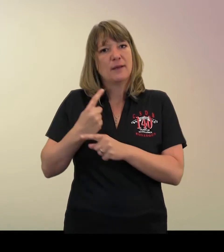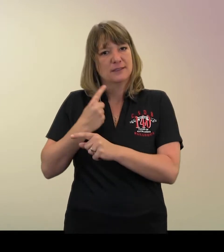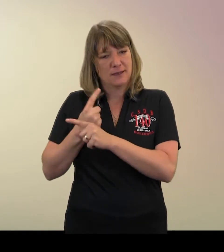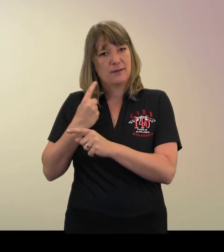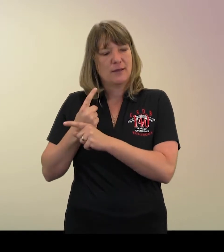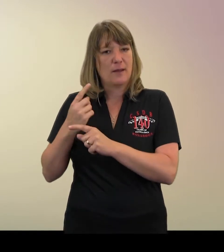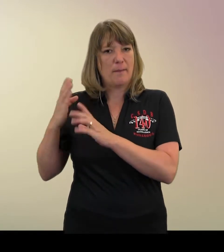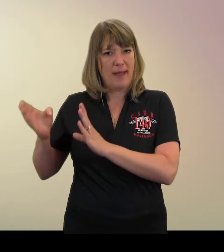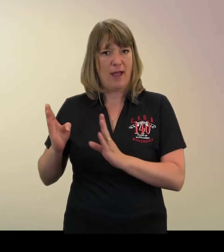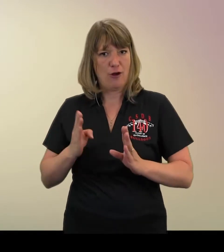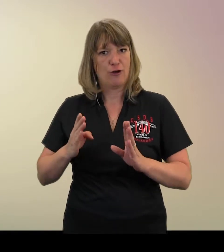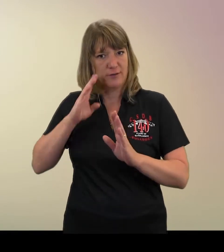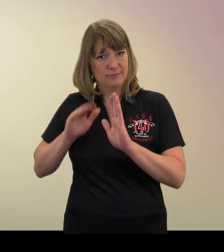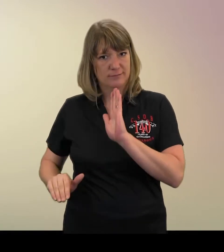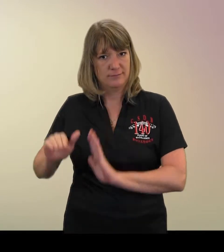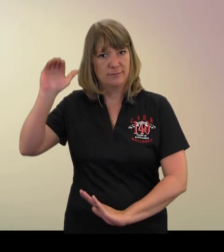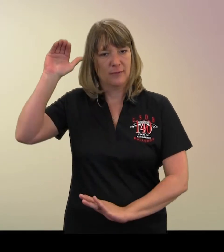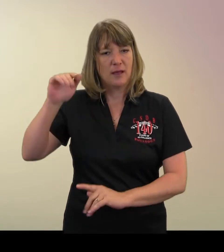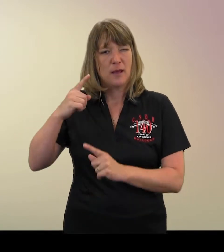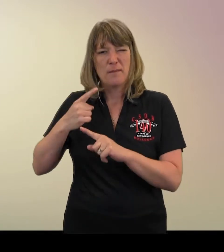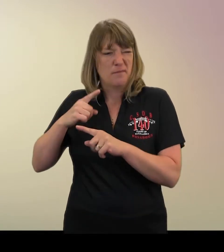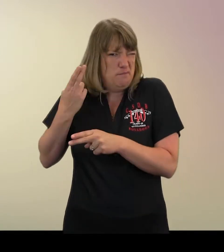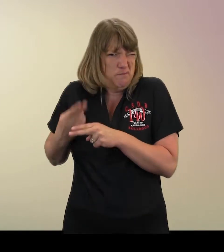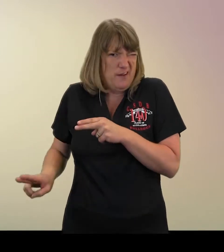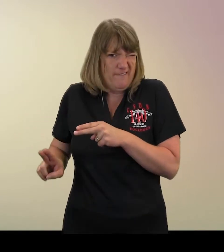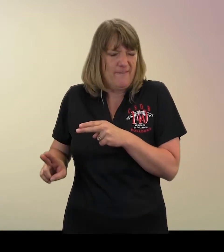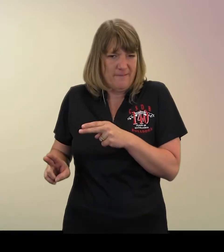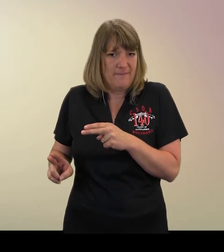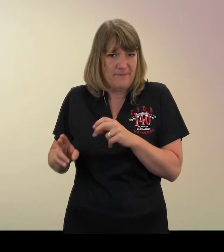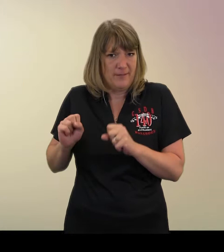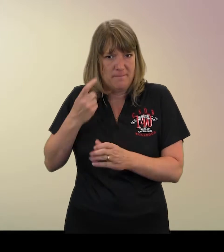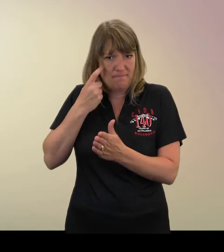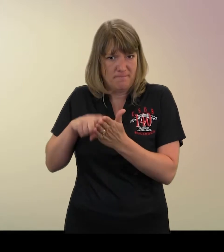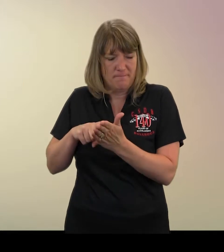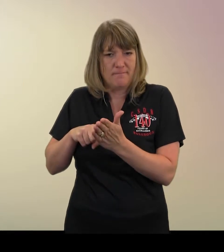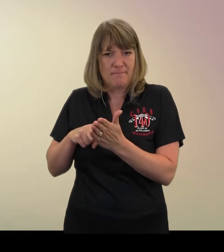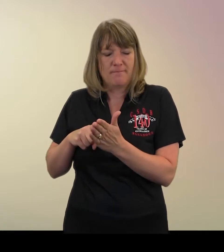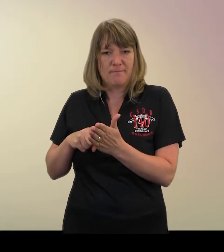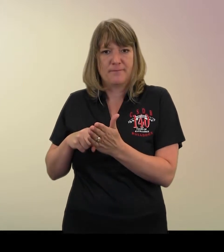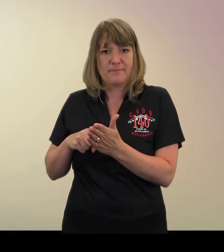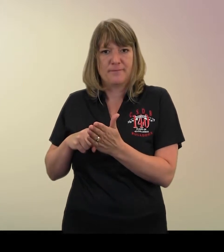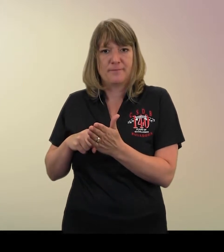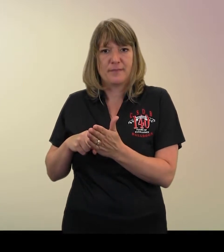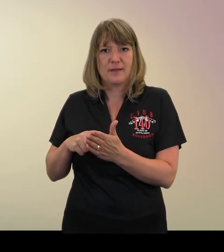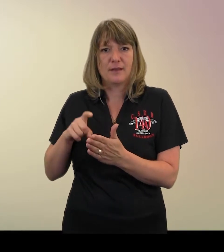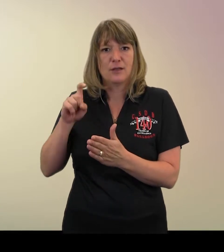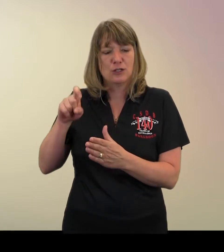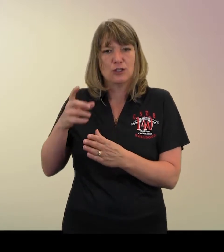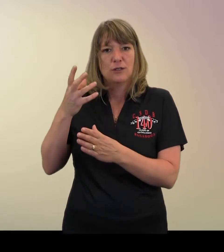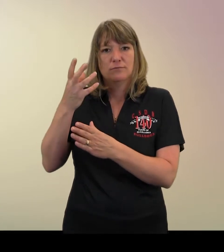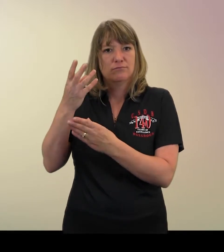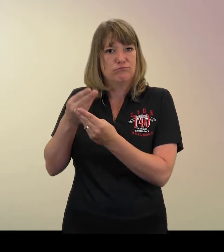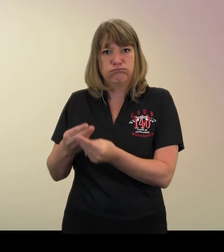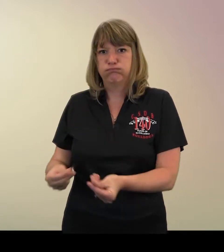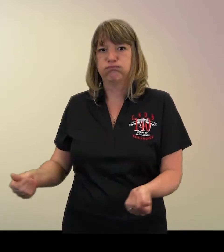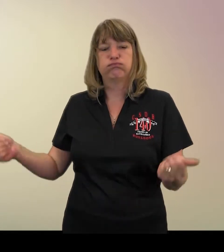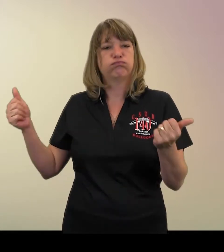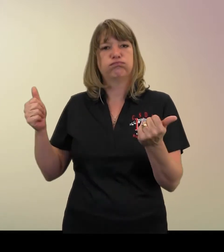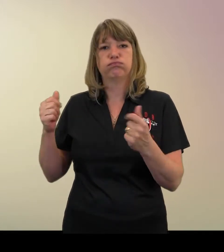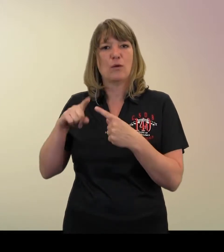developmental pattern, but it should be for a brief time and should dissipate by the time, that the child